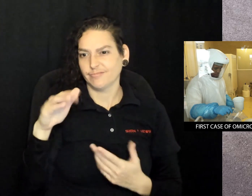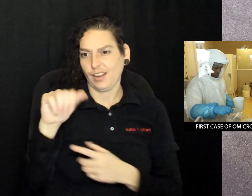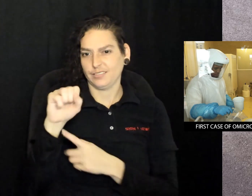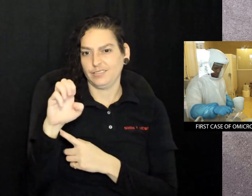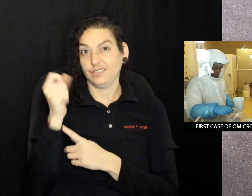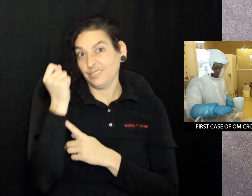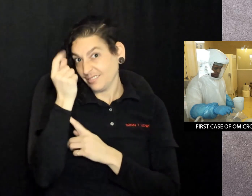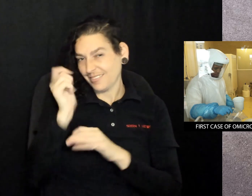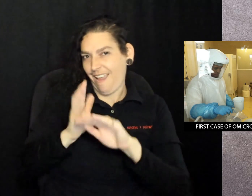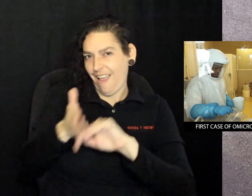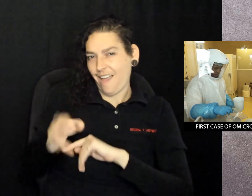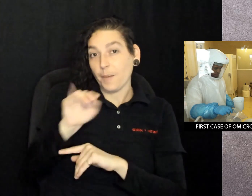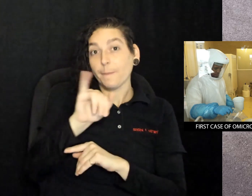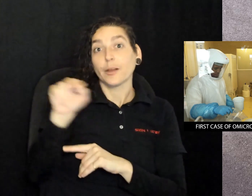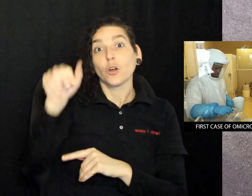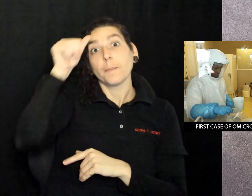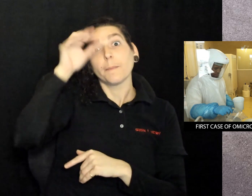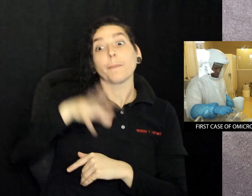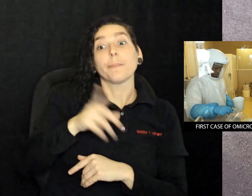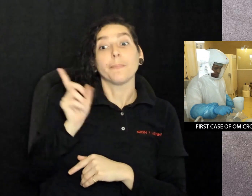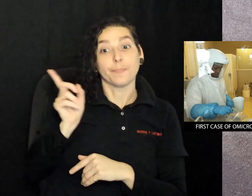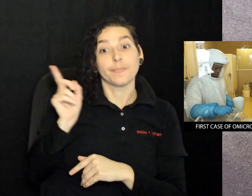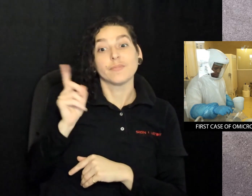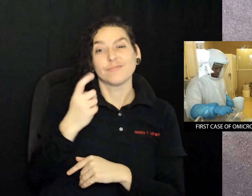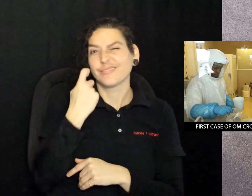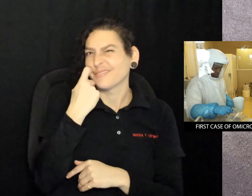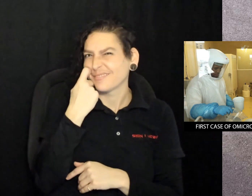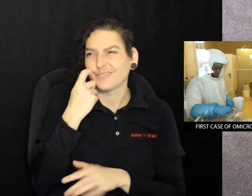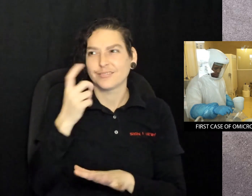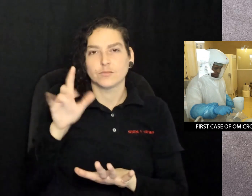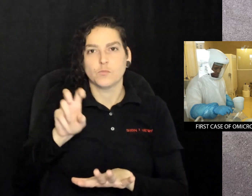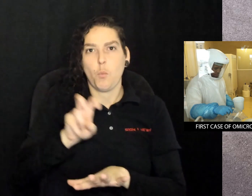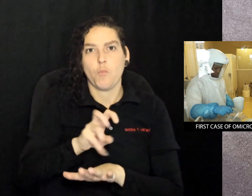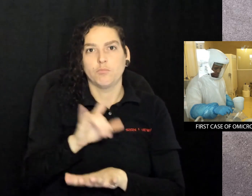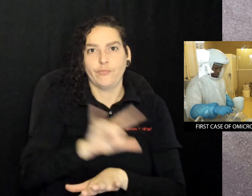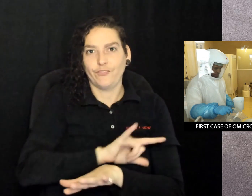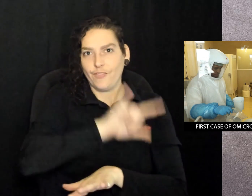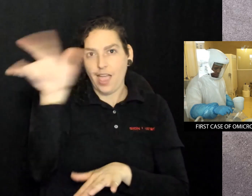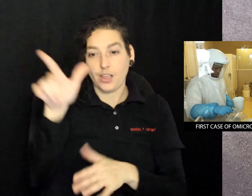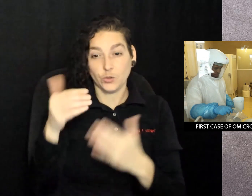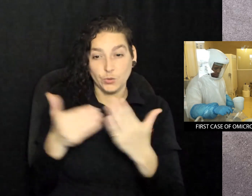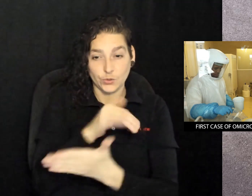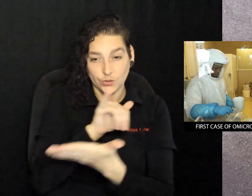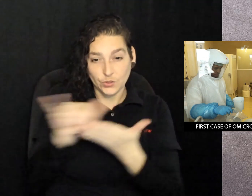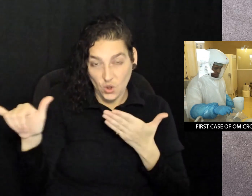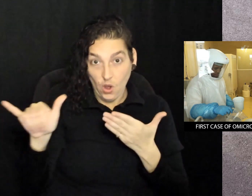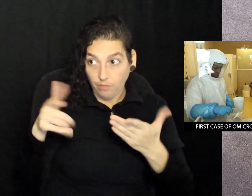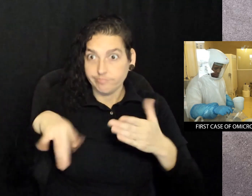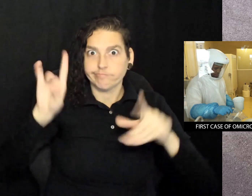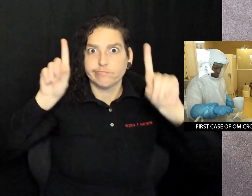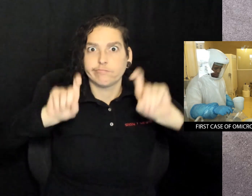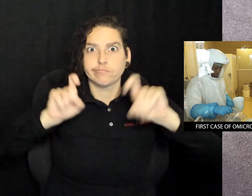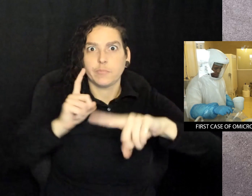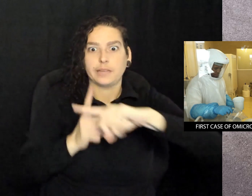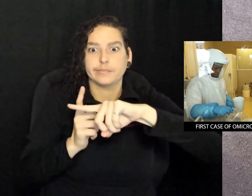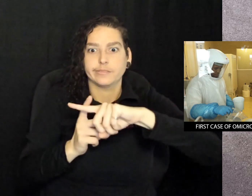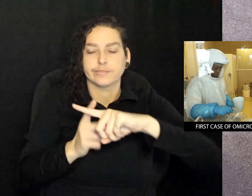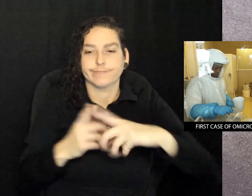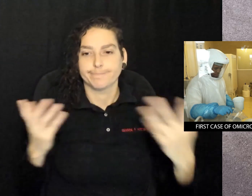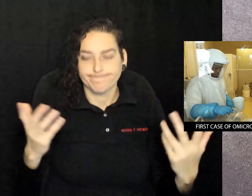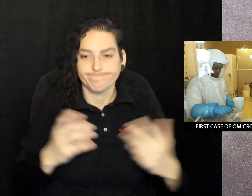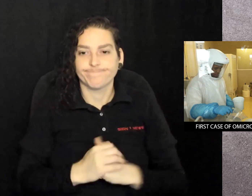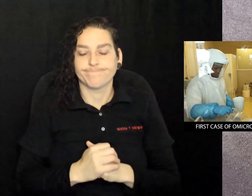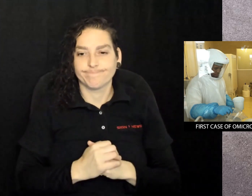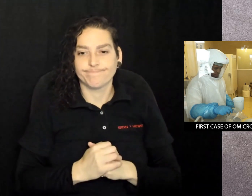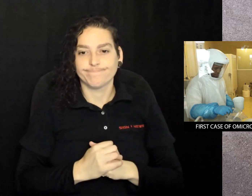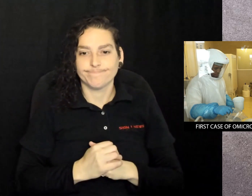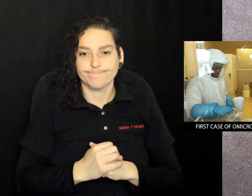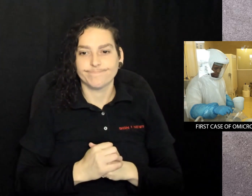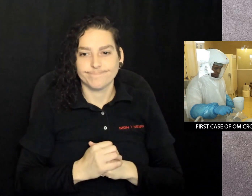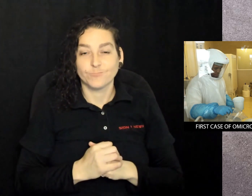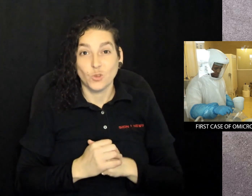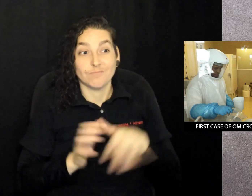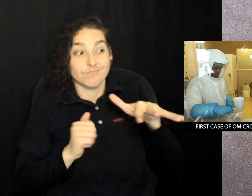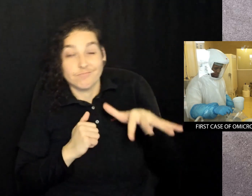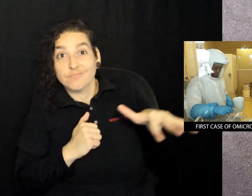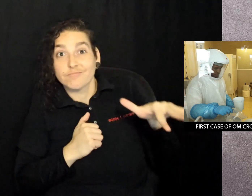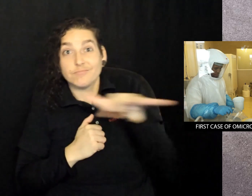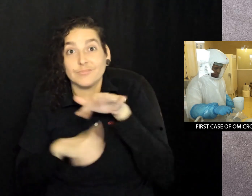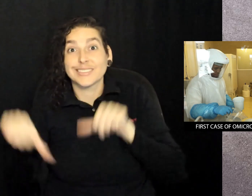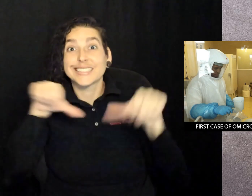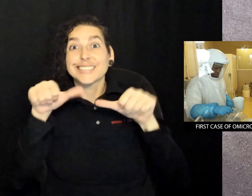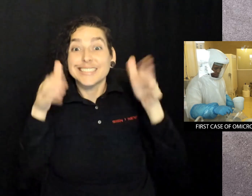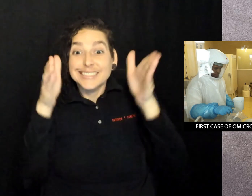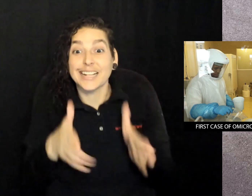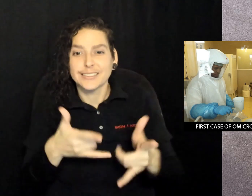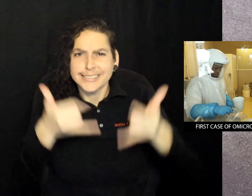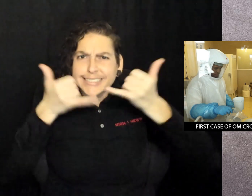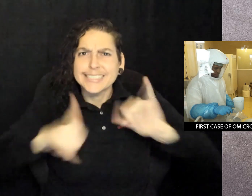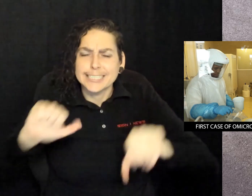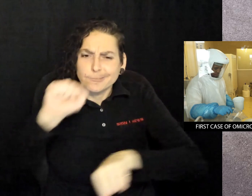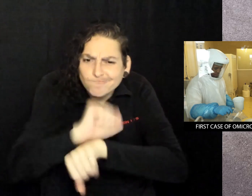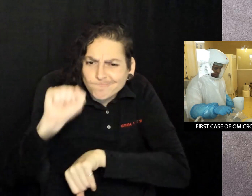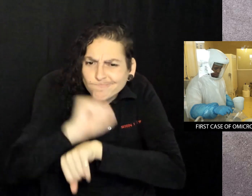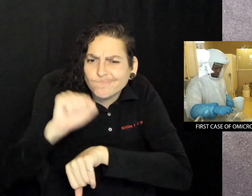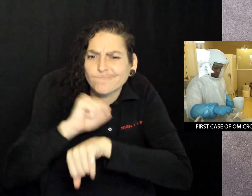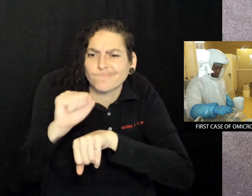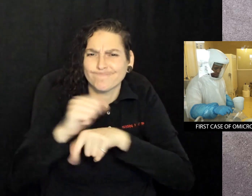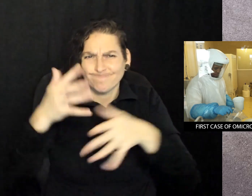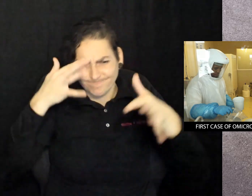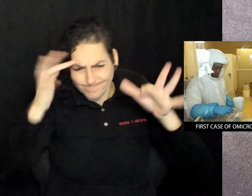a second case of the omicron variant after a Michigan man flew to New York and tested positive